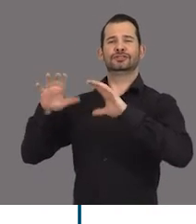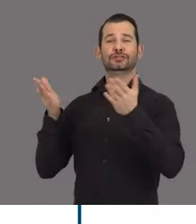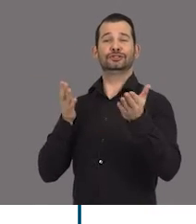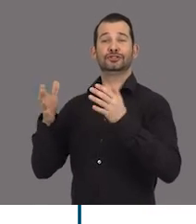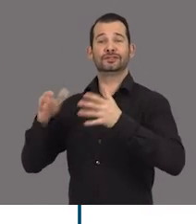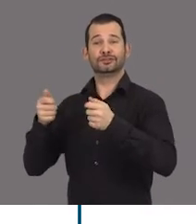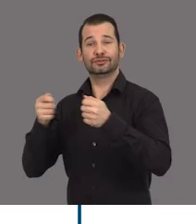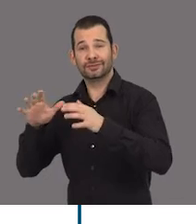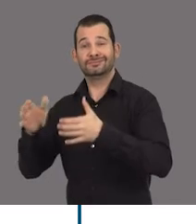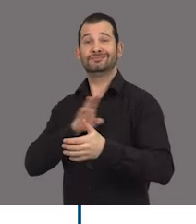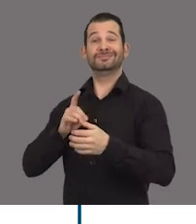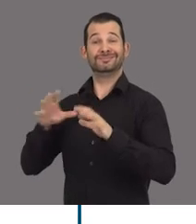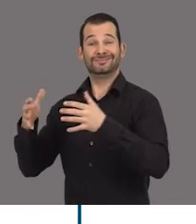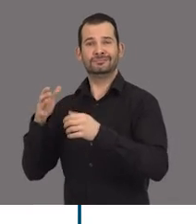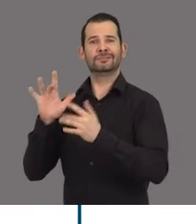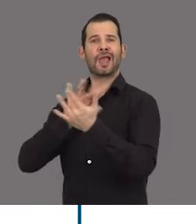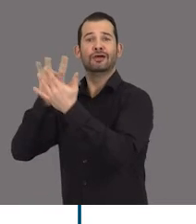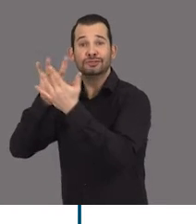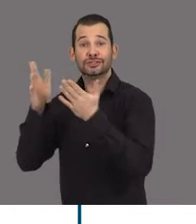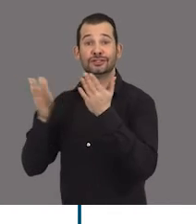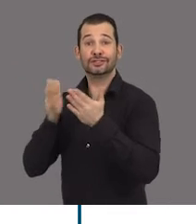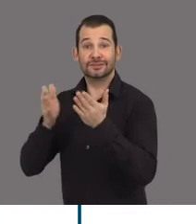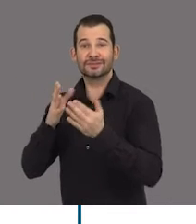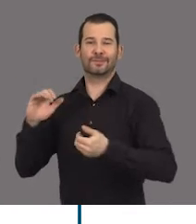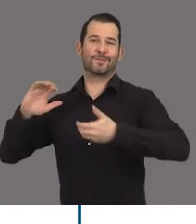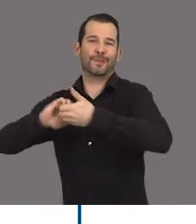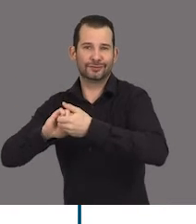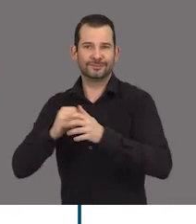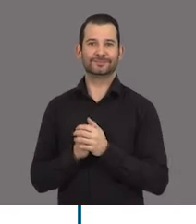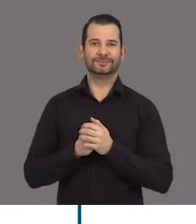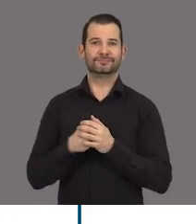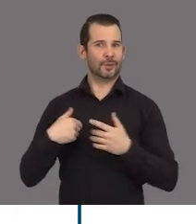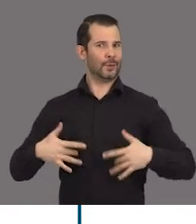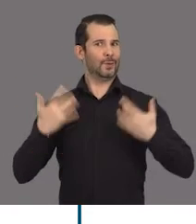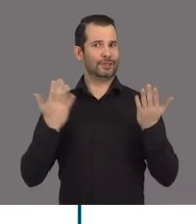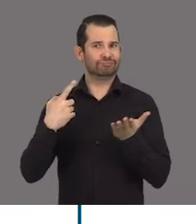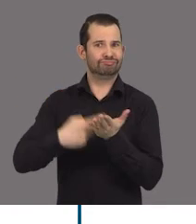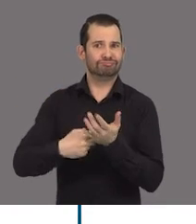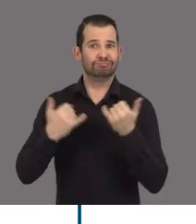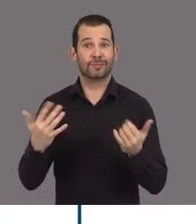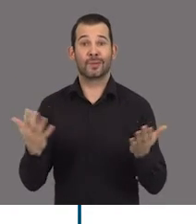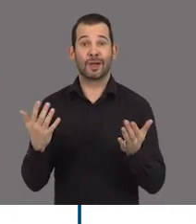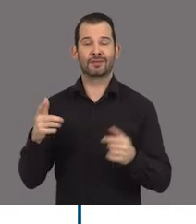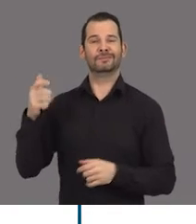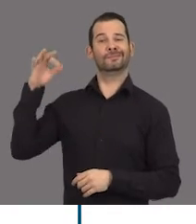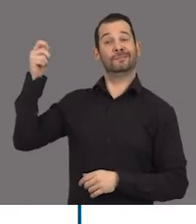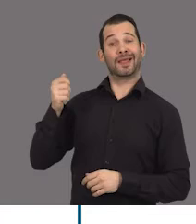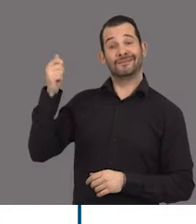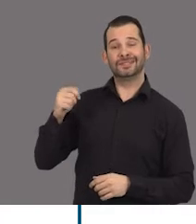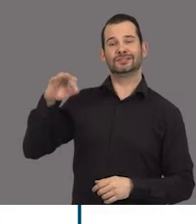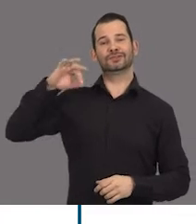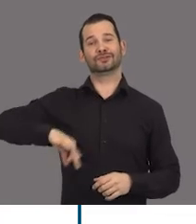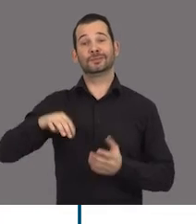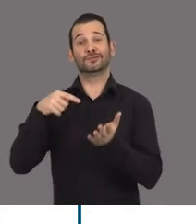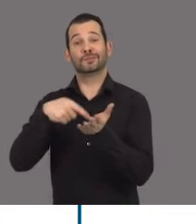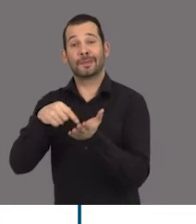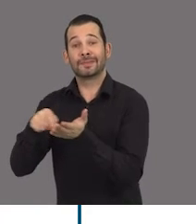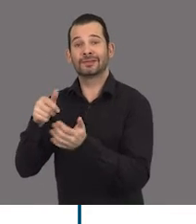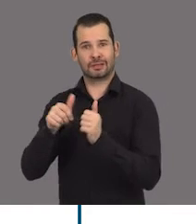Outreach and Partnerships Section, and I’m very happy to be here today to talk with you about the benefit and credit payments that you could be